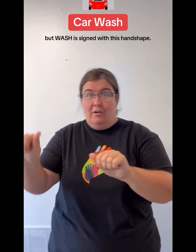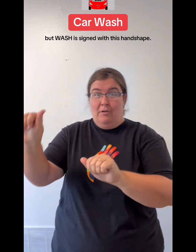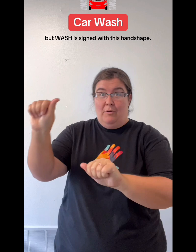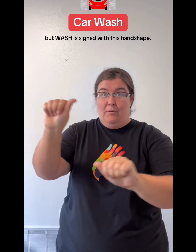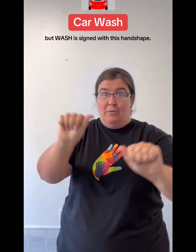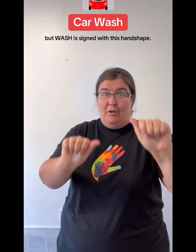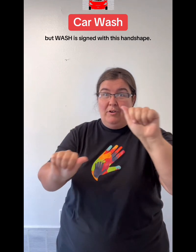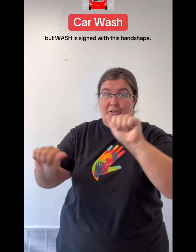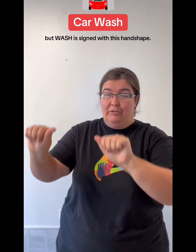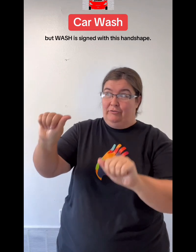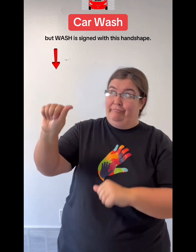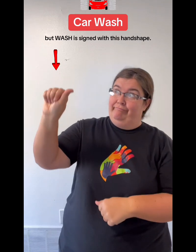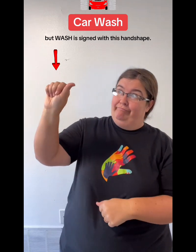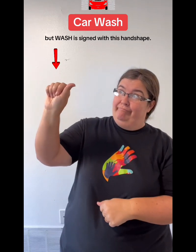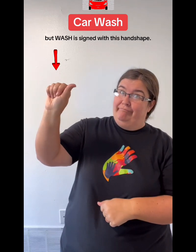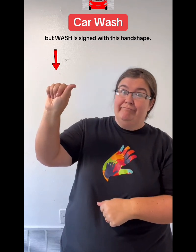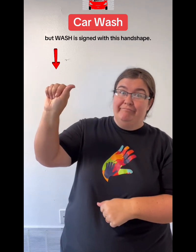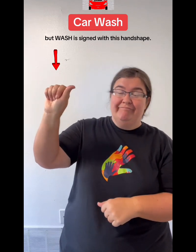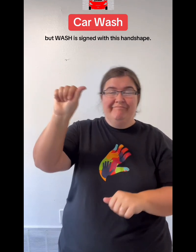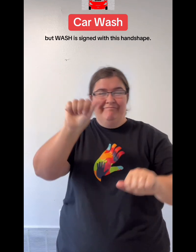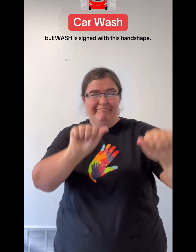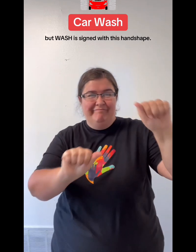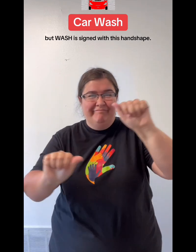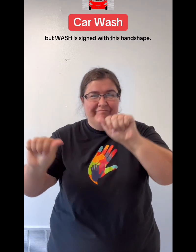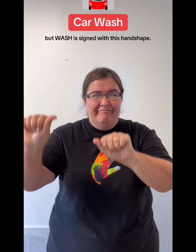but WASH is signed with an A handshape.